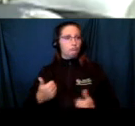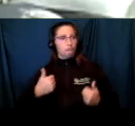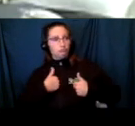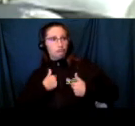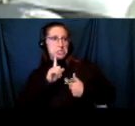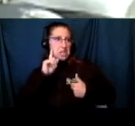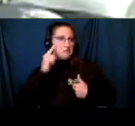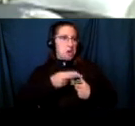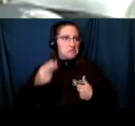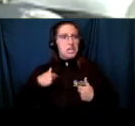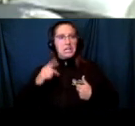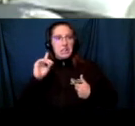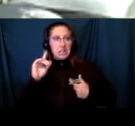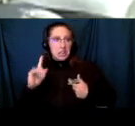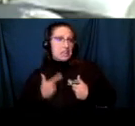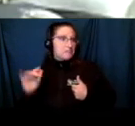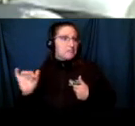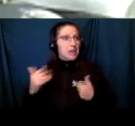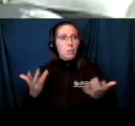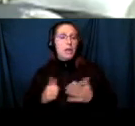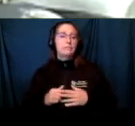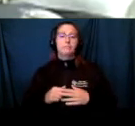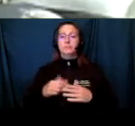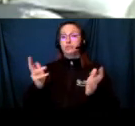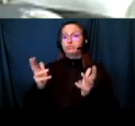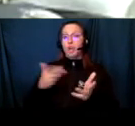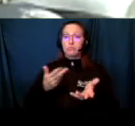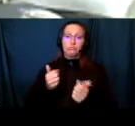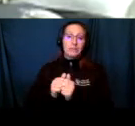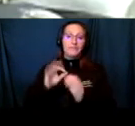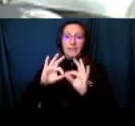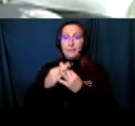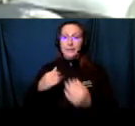of hearing, talk with families about what growing up was like being a person who's deaf or hard of